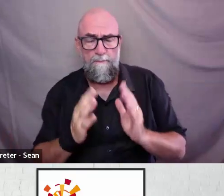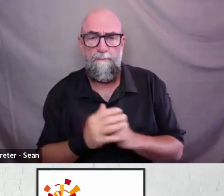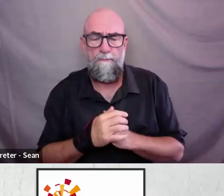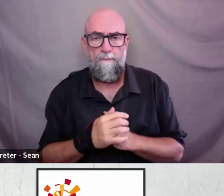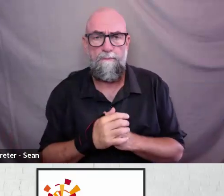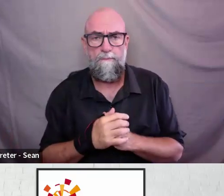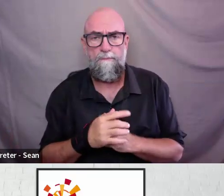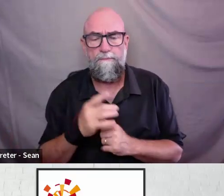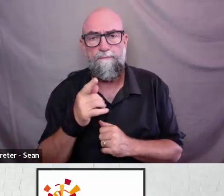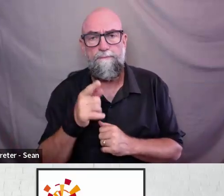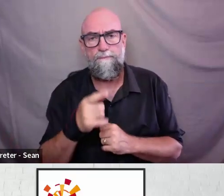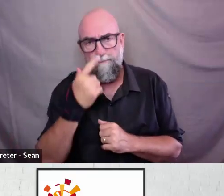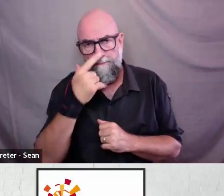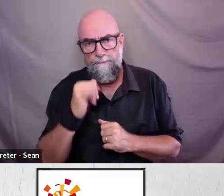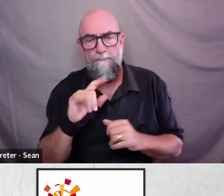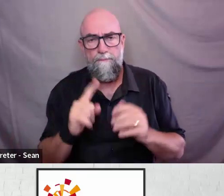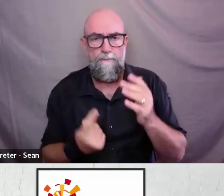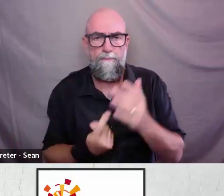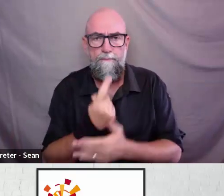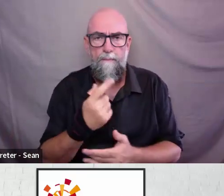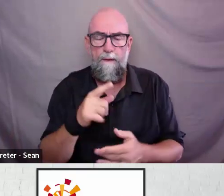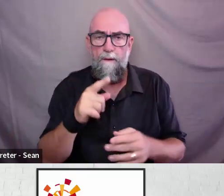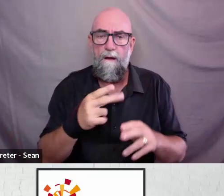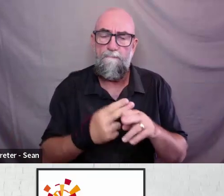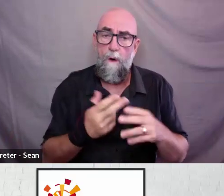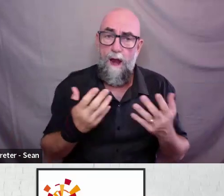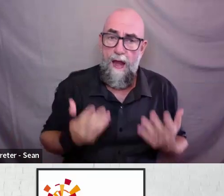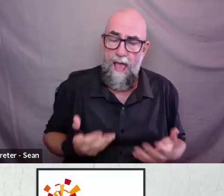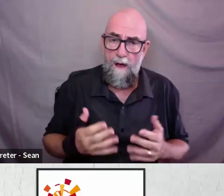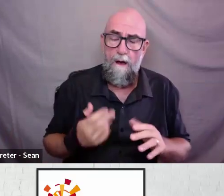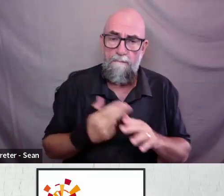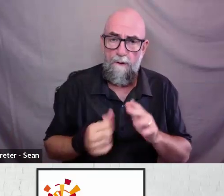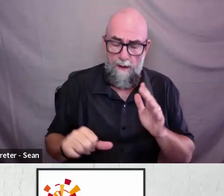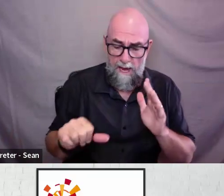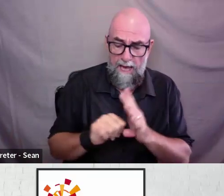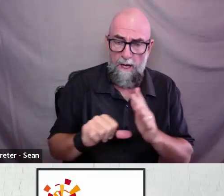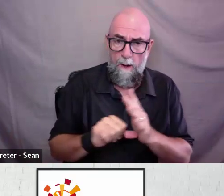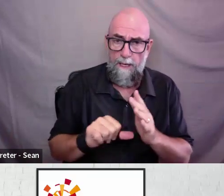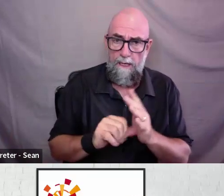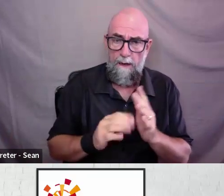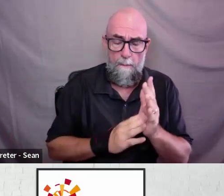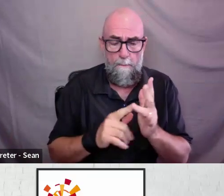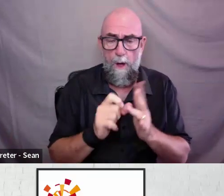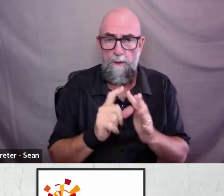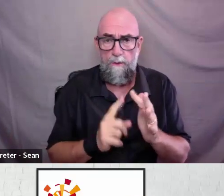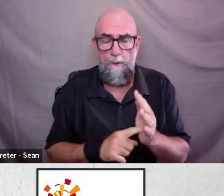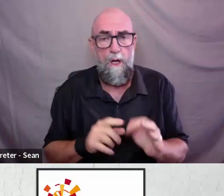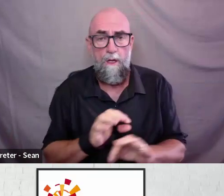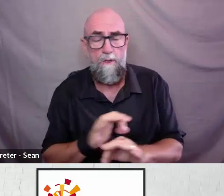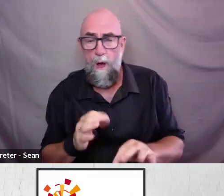I also don't work for health or education or the social services. Things that are intensely labour